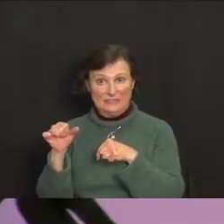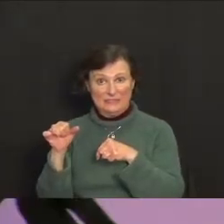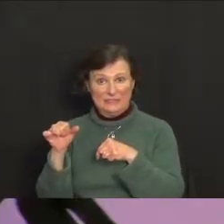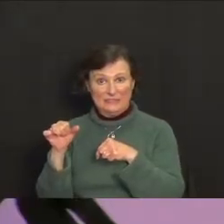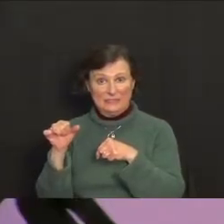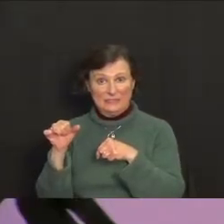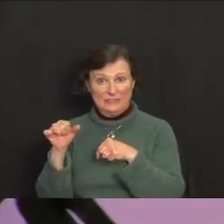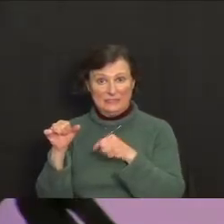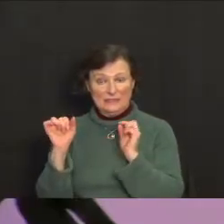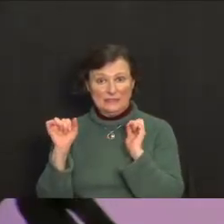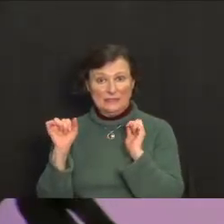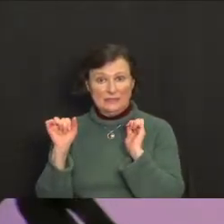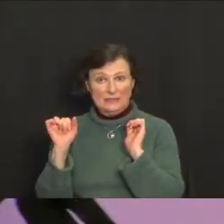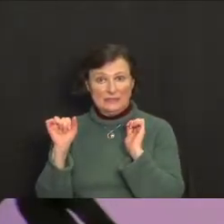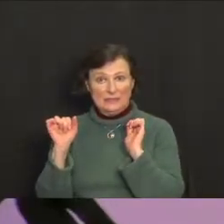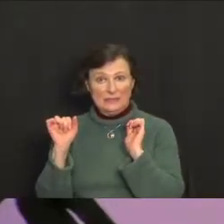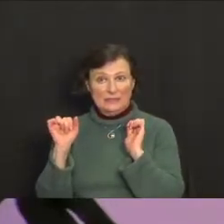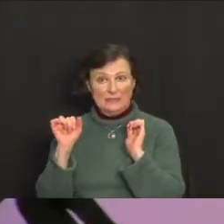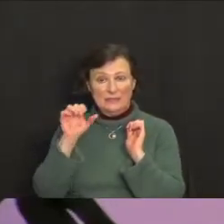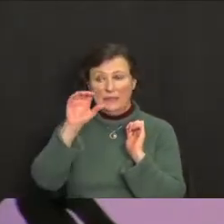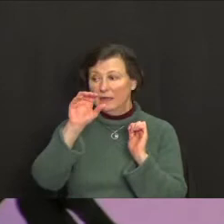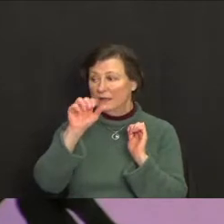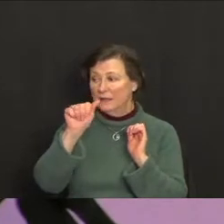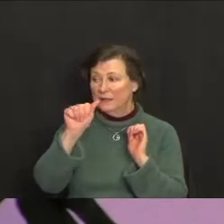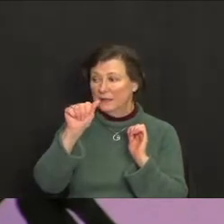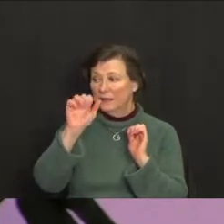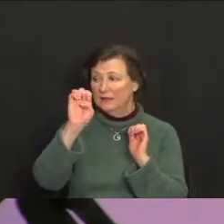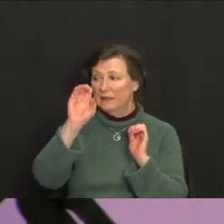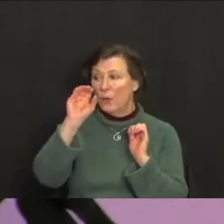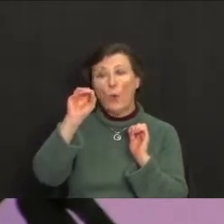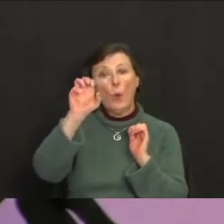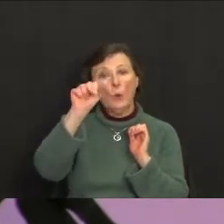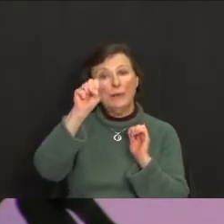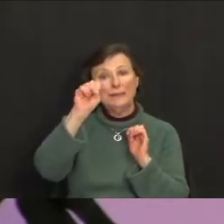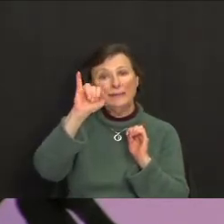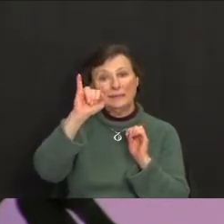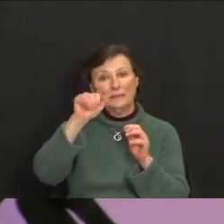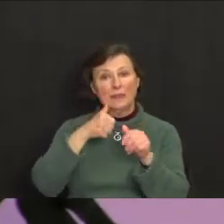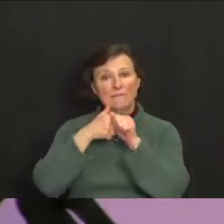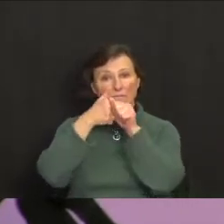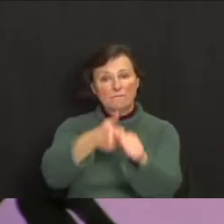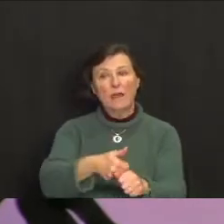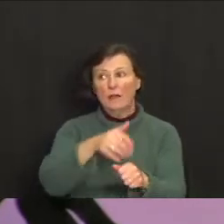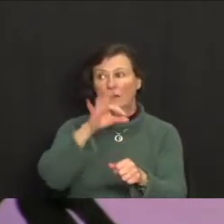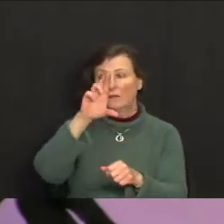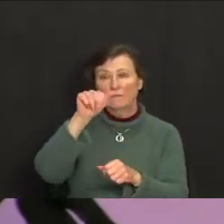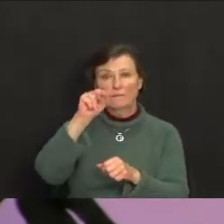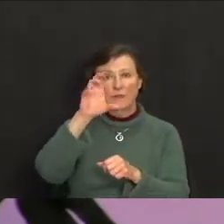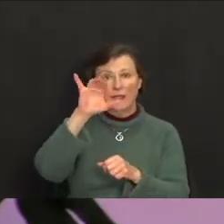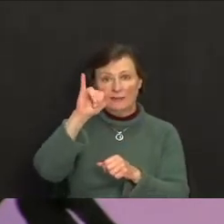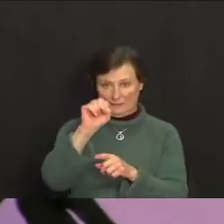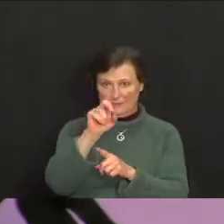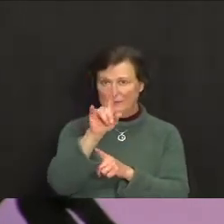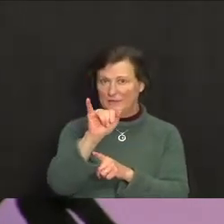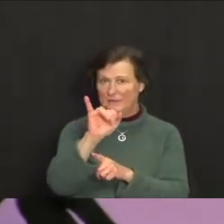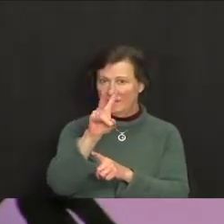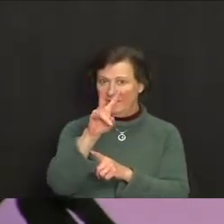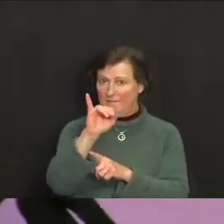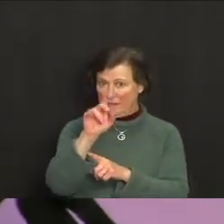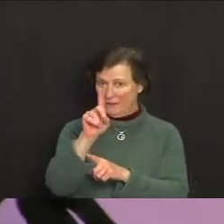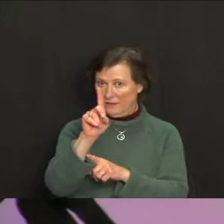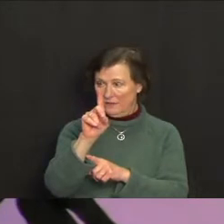Andrew Eossi was a follower of Francis David. He was a nobleman, who had lost his wife and children